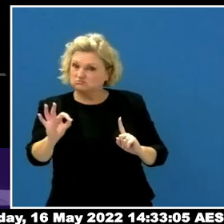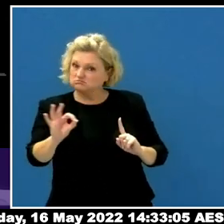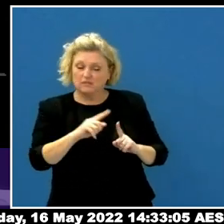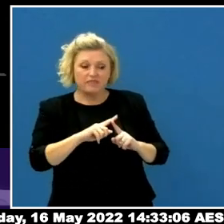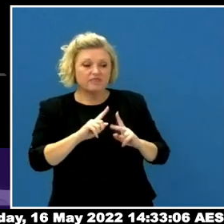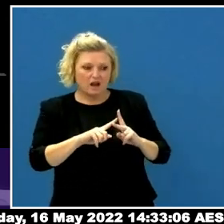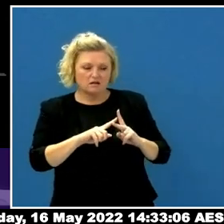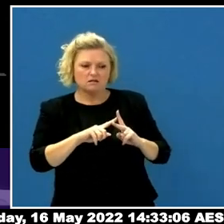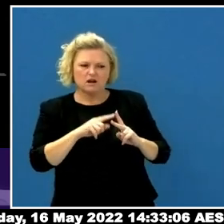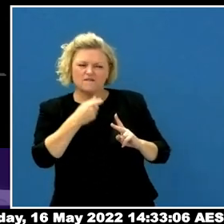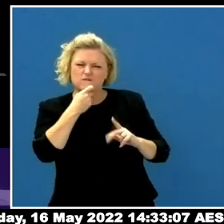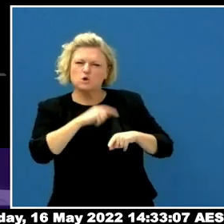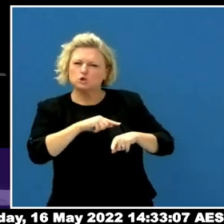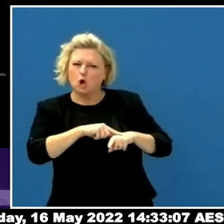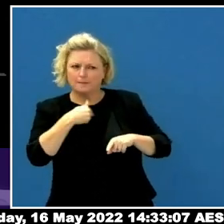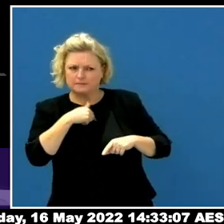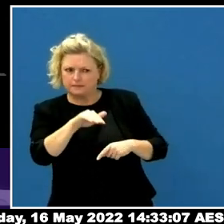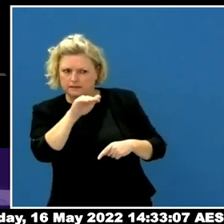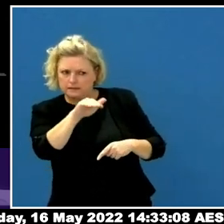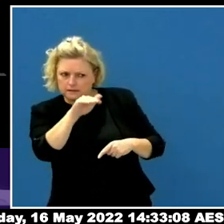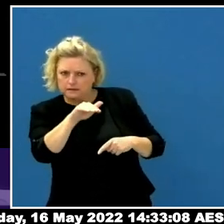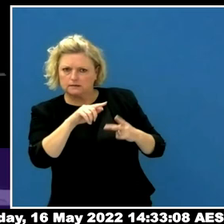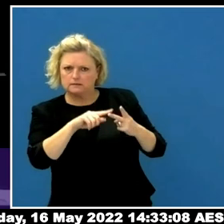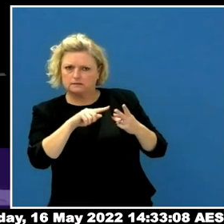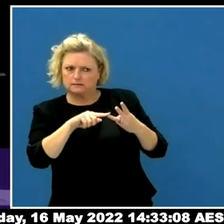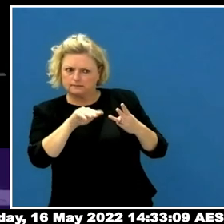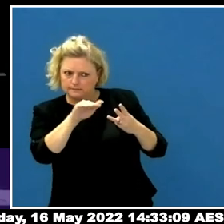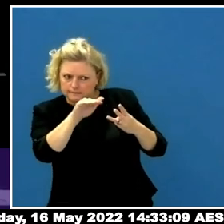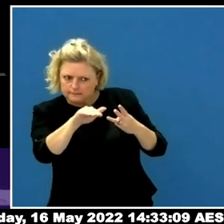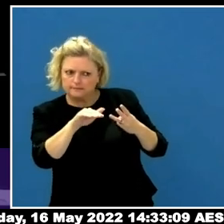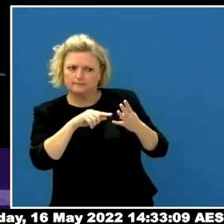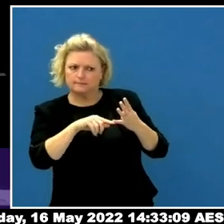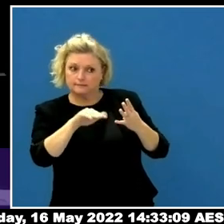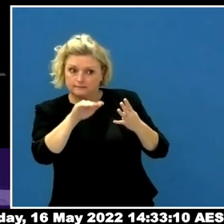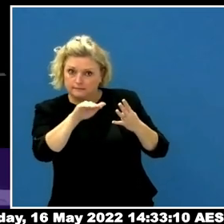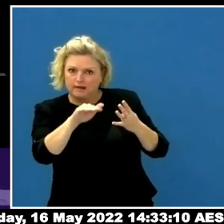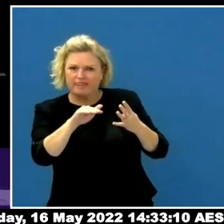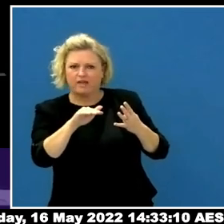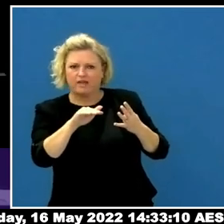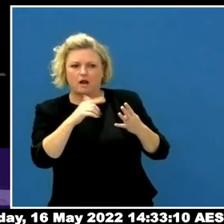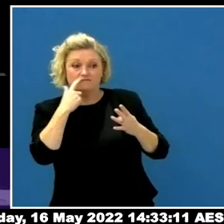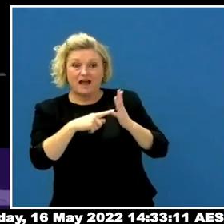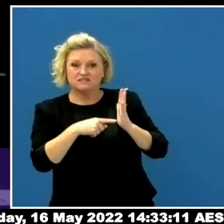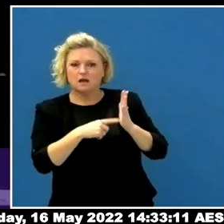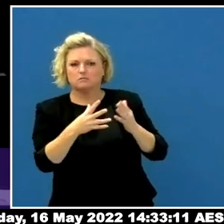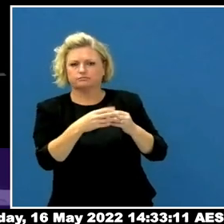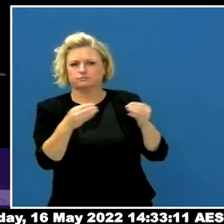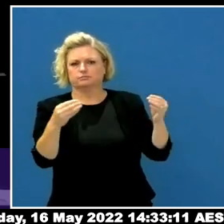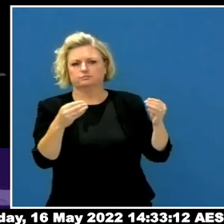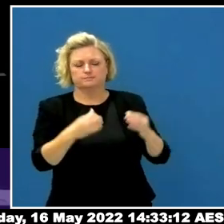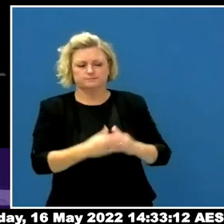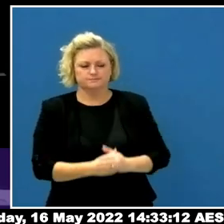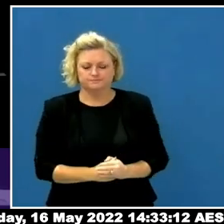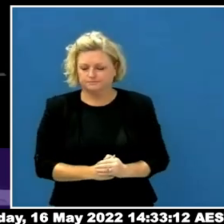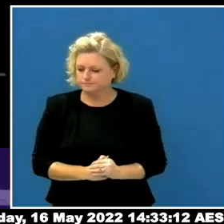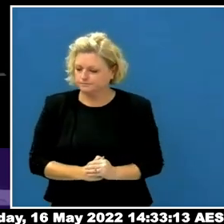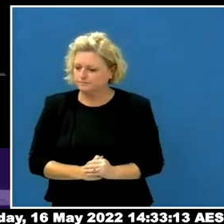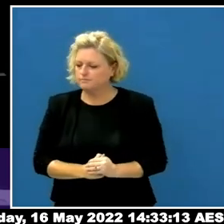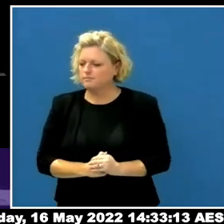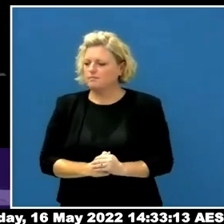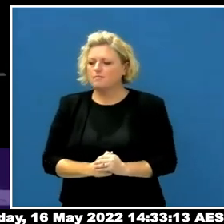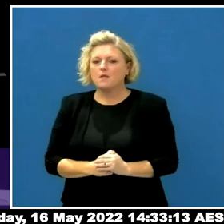longer there. MR FOGARTY: You raised that - did you raise that formally as well with